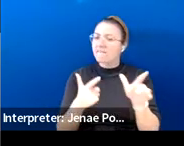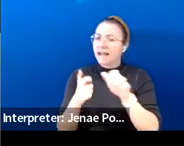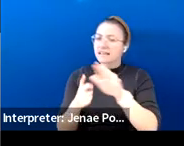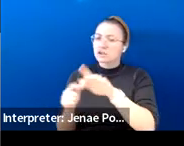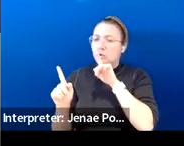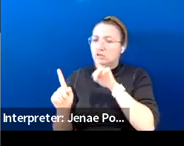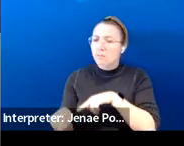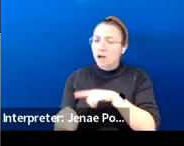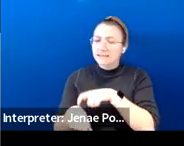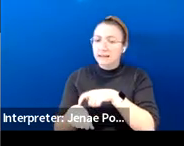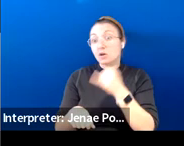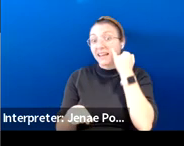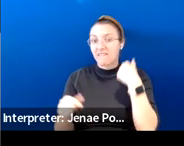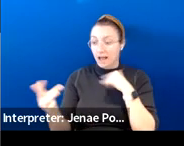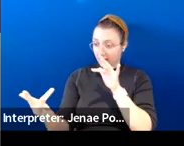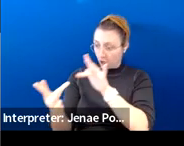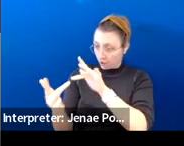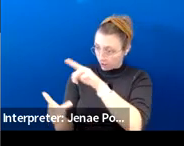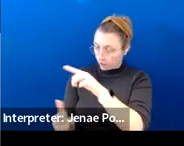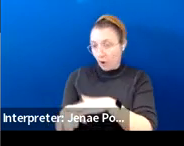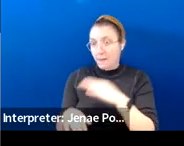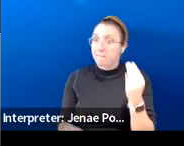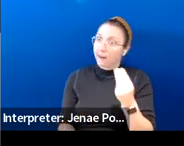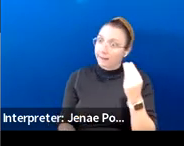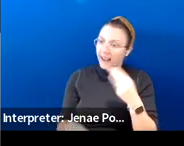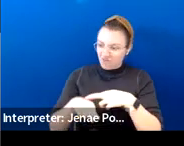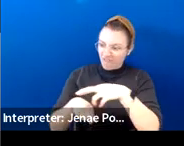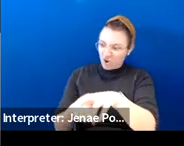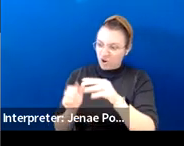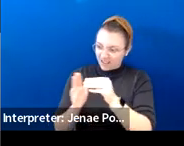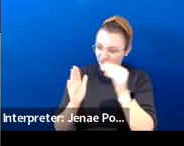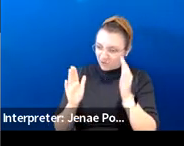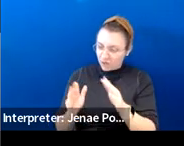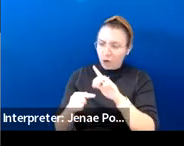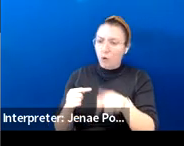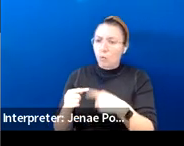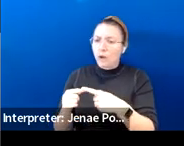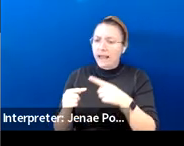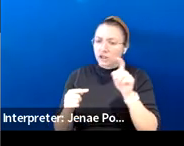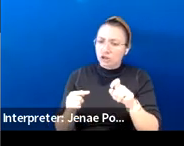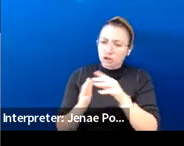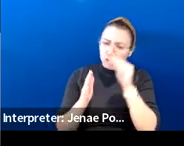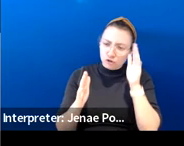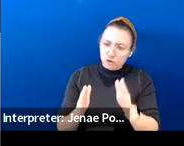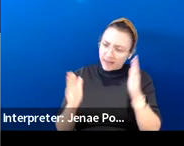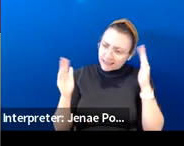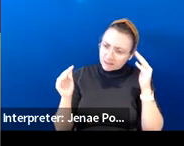So if I contact you on Monday, referring to them when this is good and will get in touch with you and